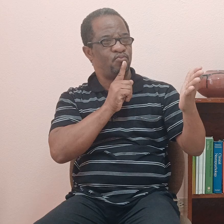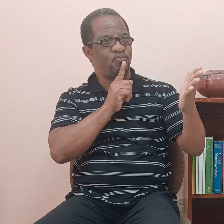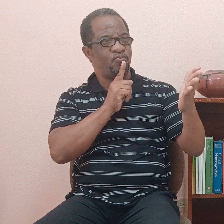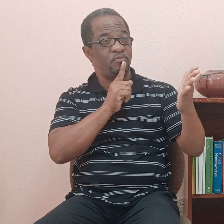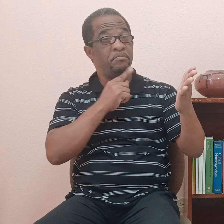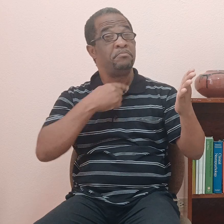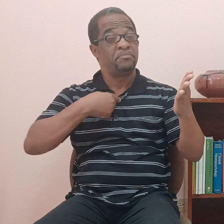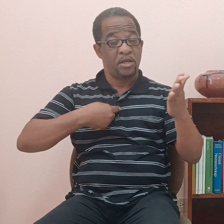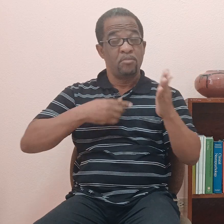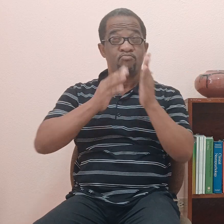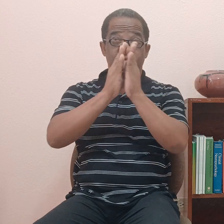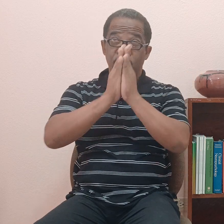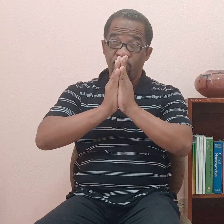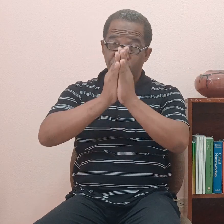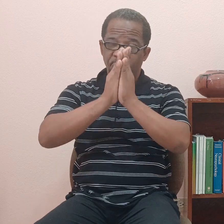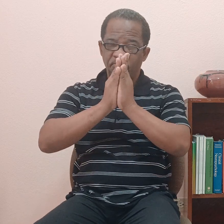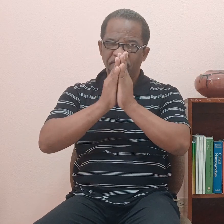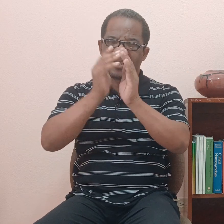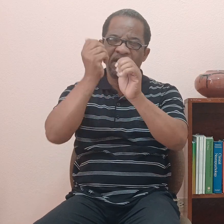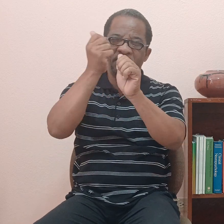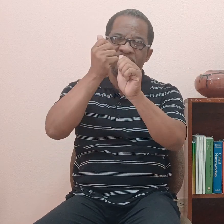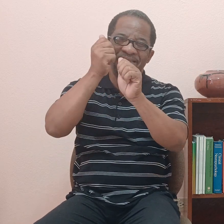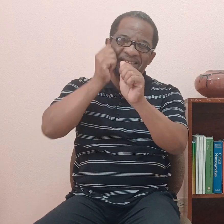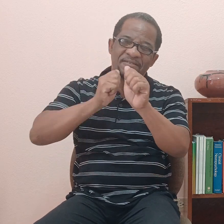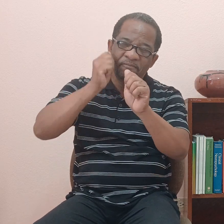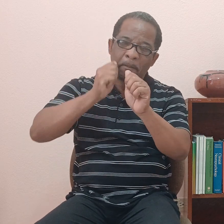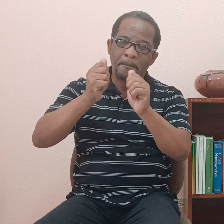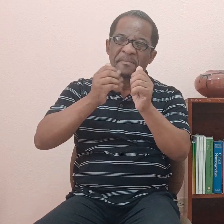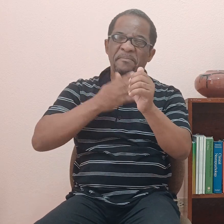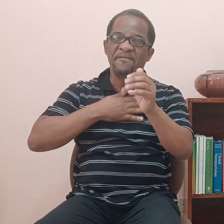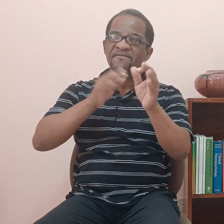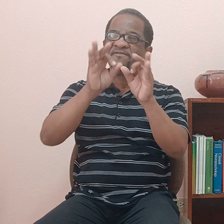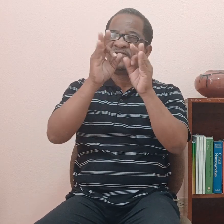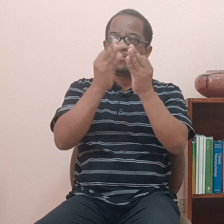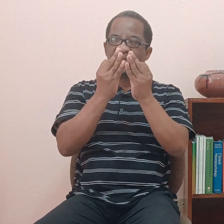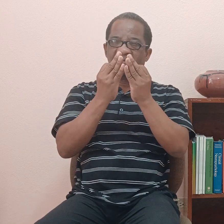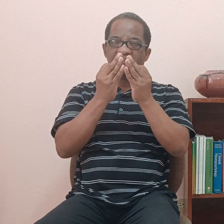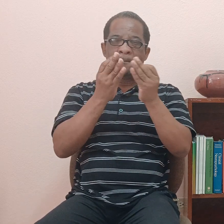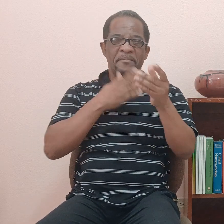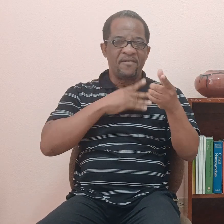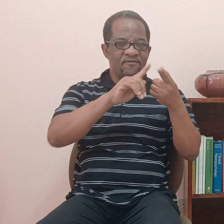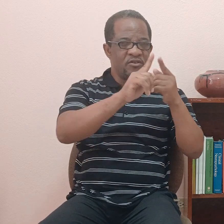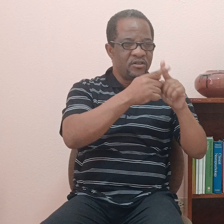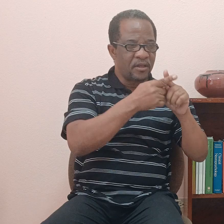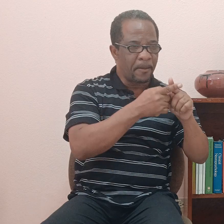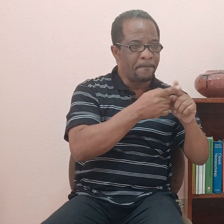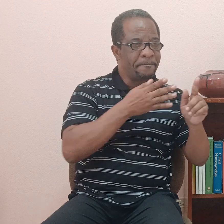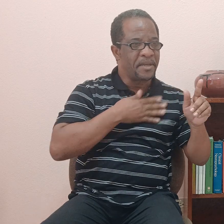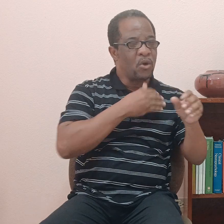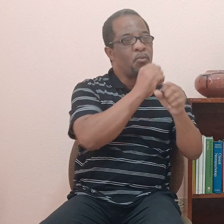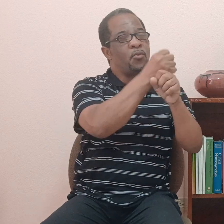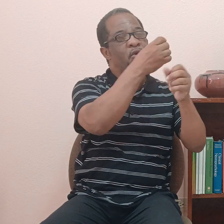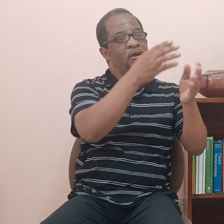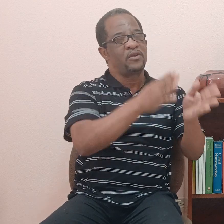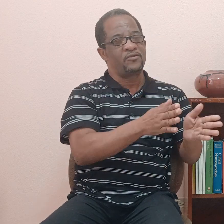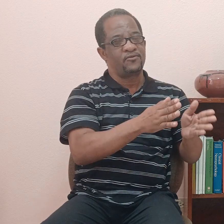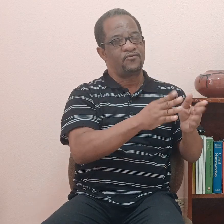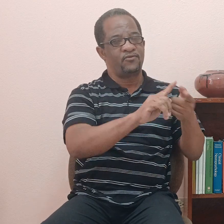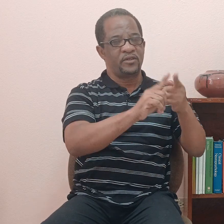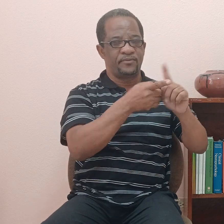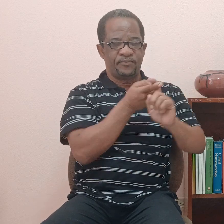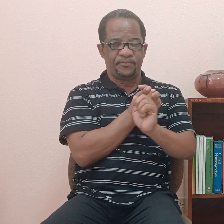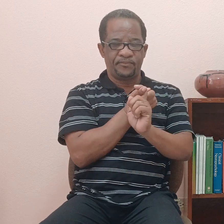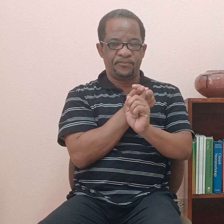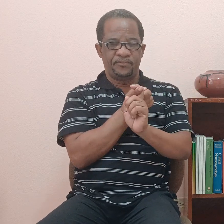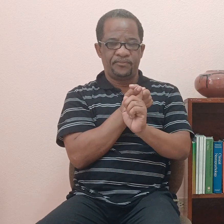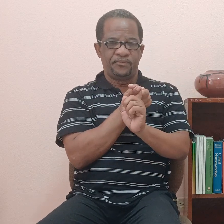I pray daily for my family, for my friends and for my employees.